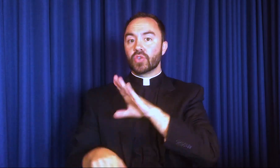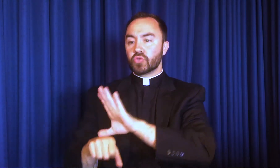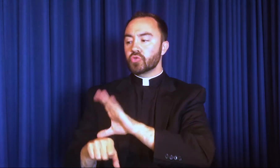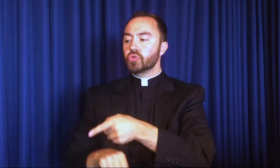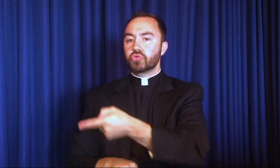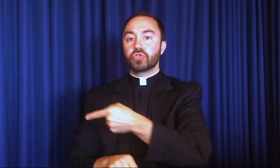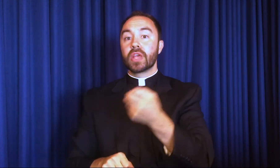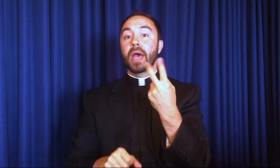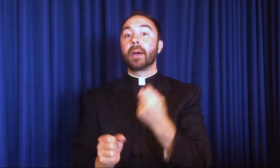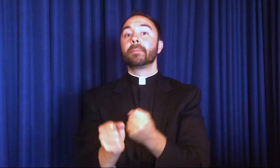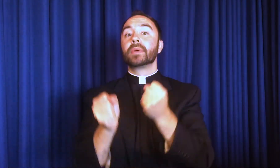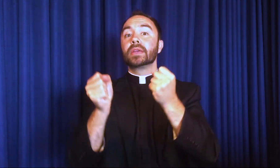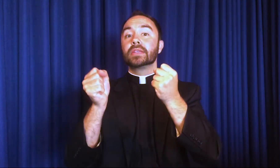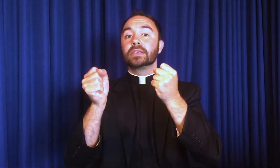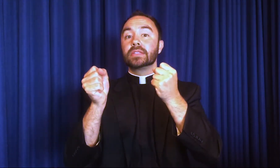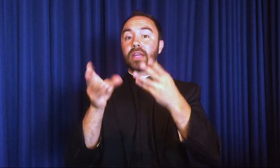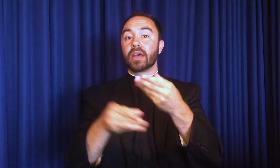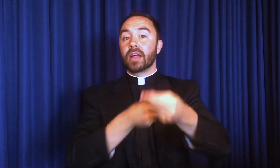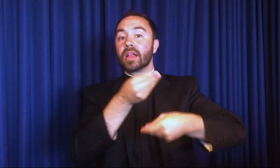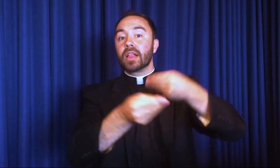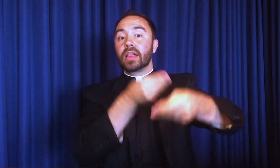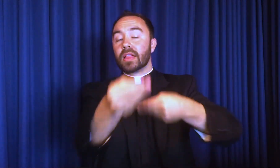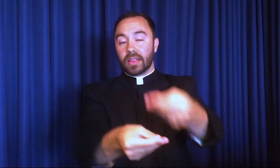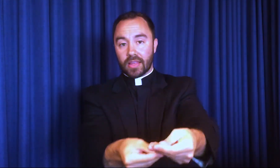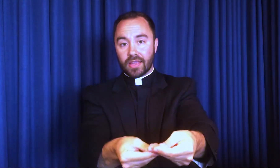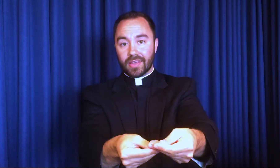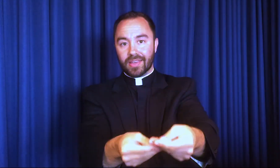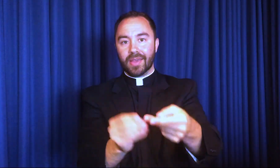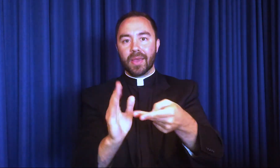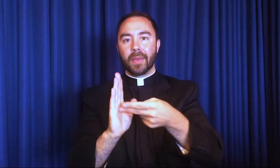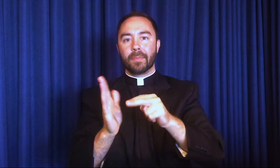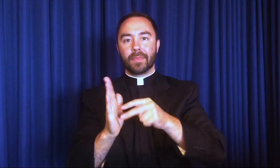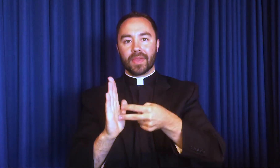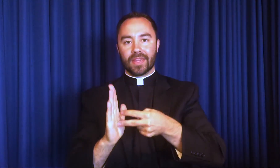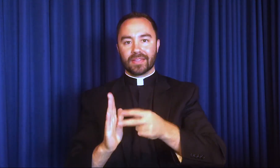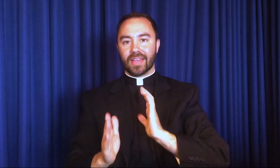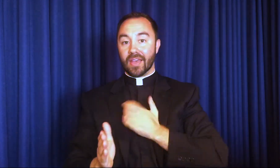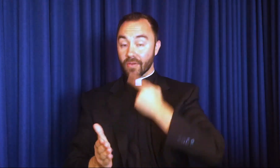all the way back. So to say that the church is apostolic is to say our faith